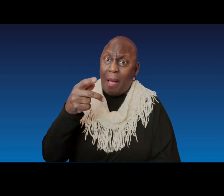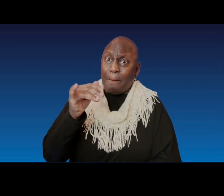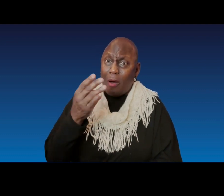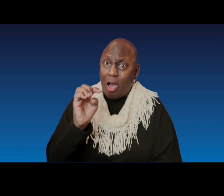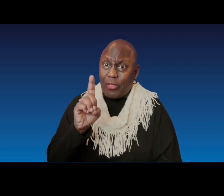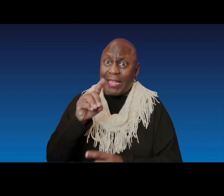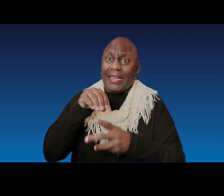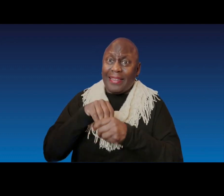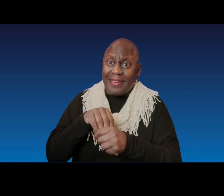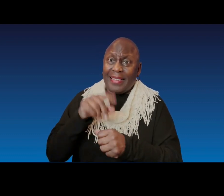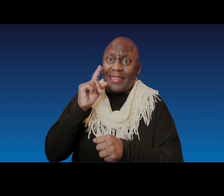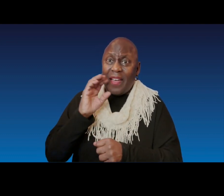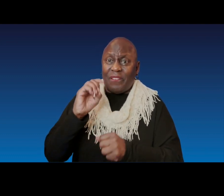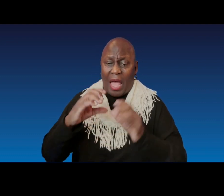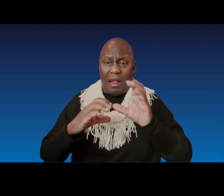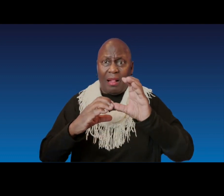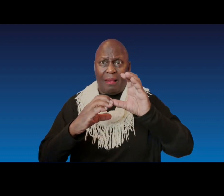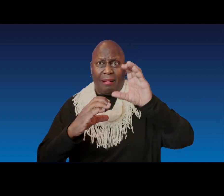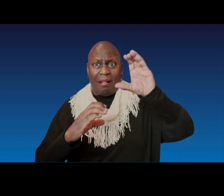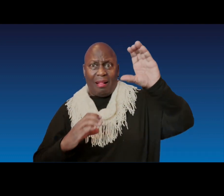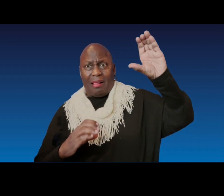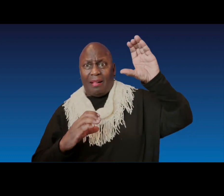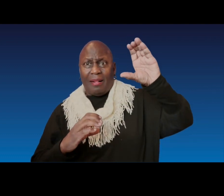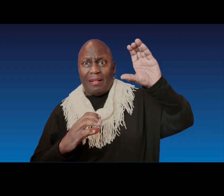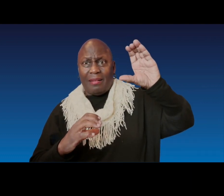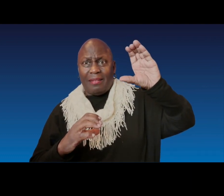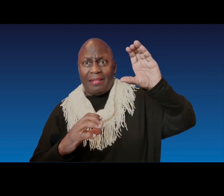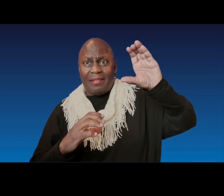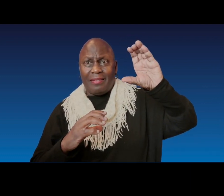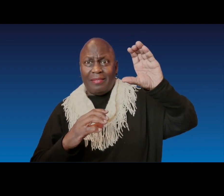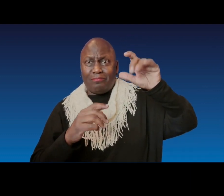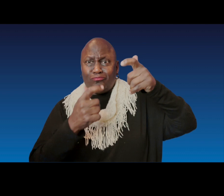Apartheid is a strong word, but it really does exist in deaf education.